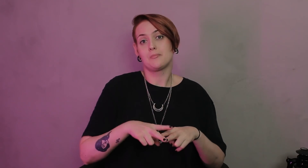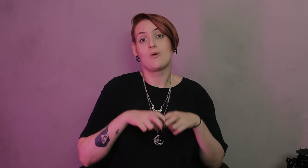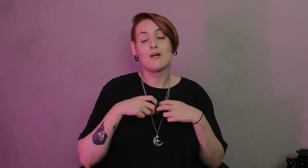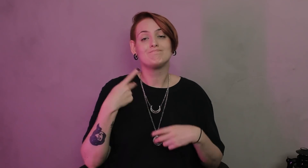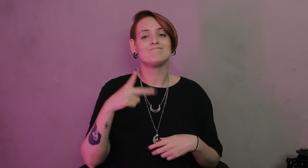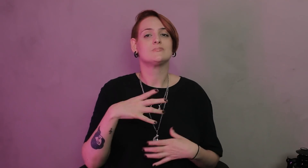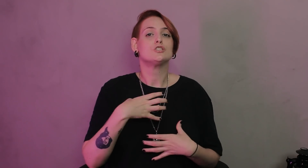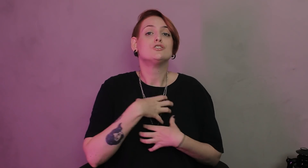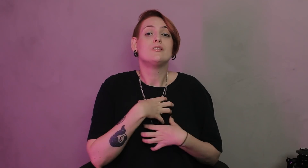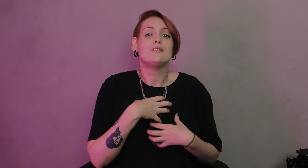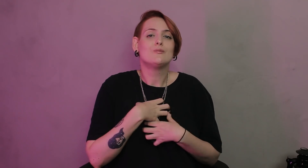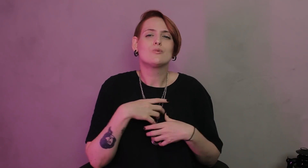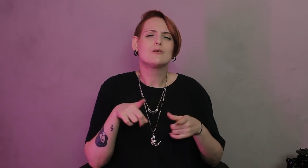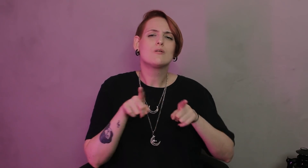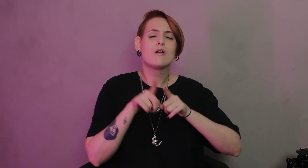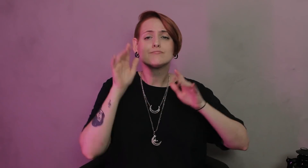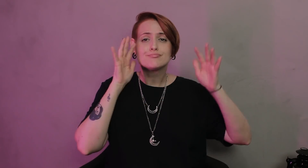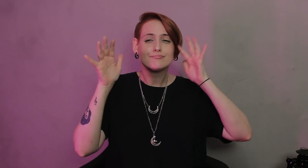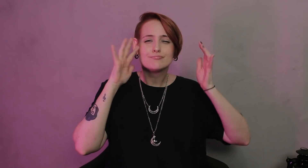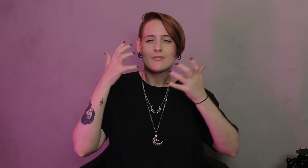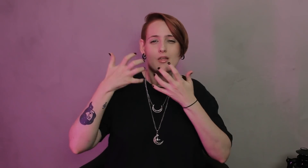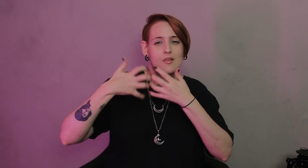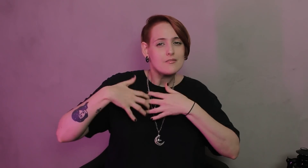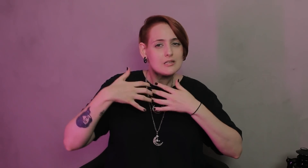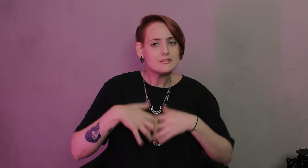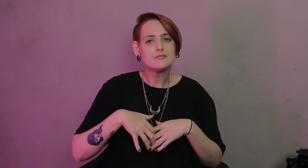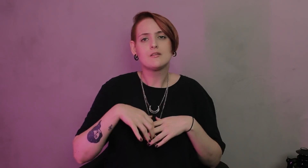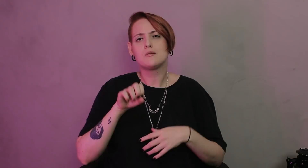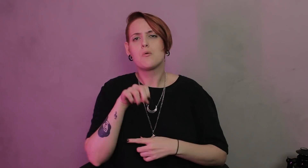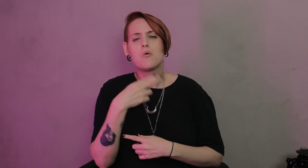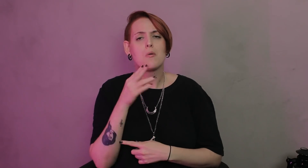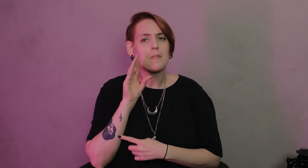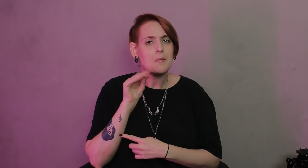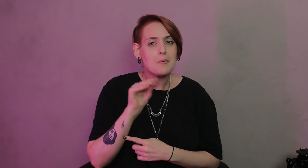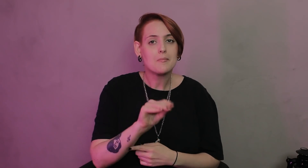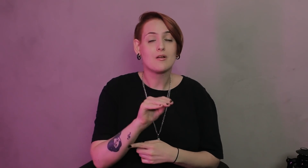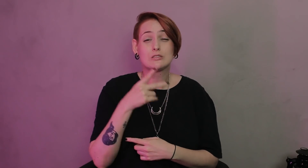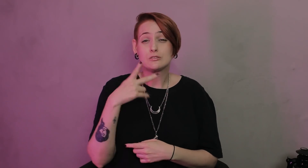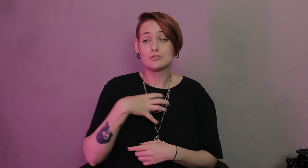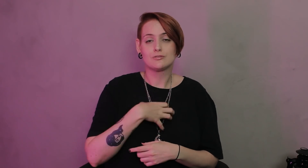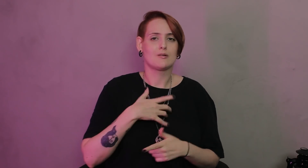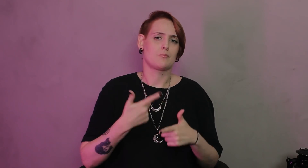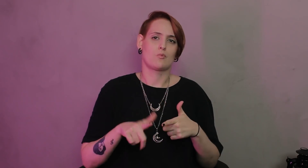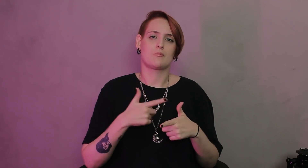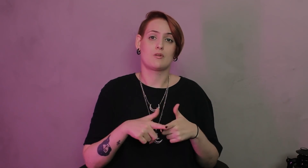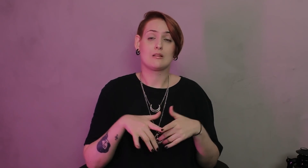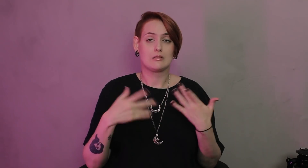because of her way of thinking and talking.